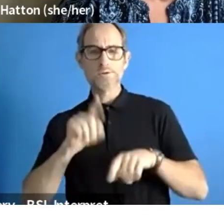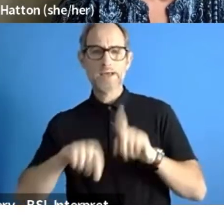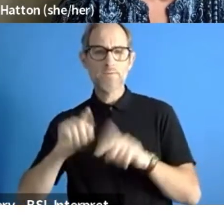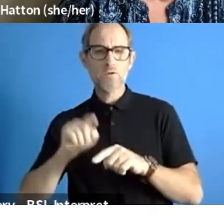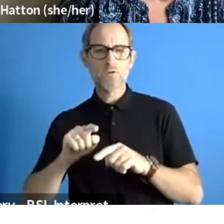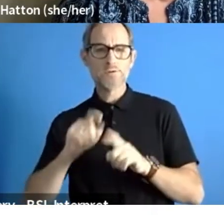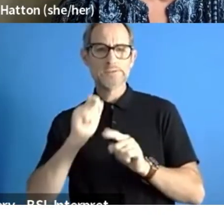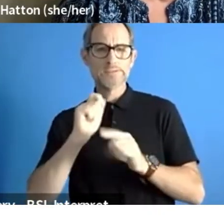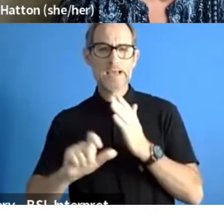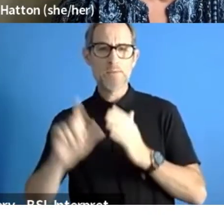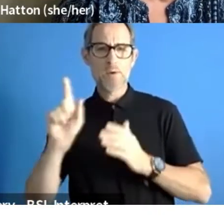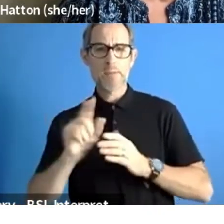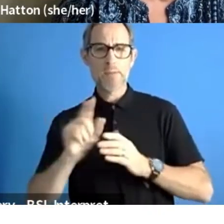As I mentioned at Evenbreak, we're all